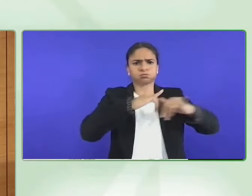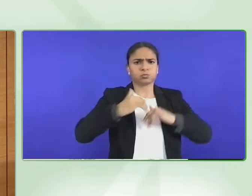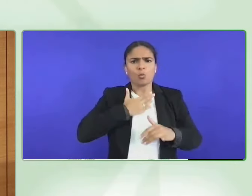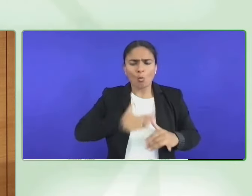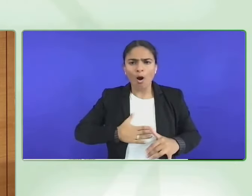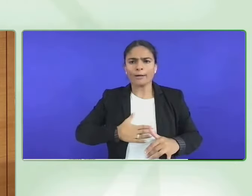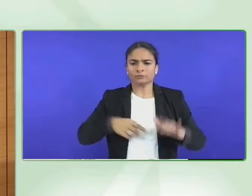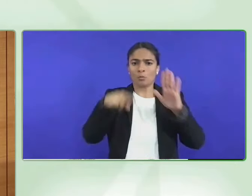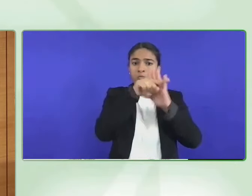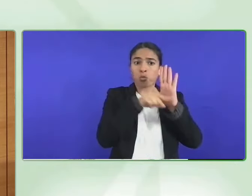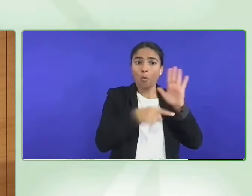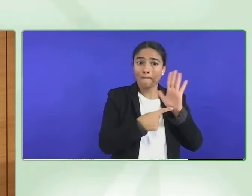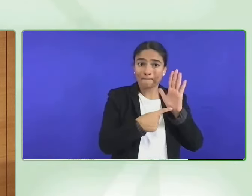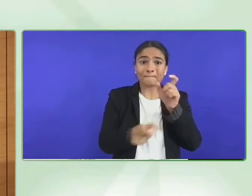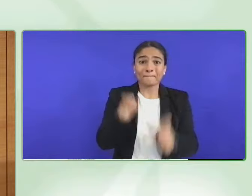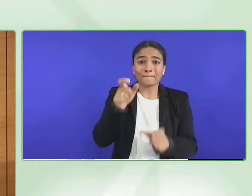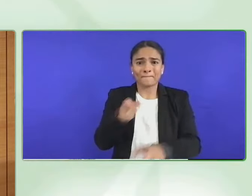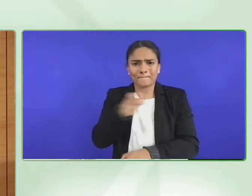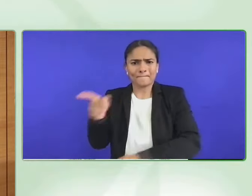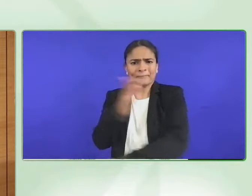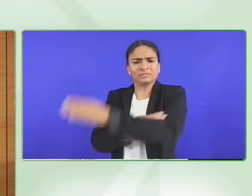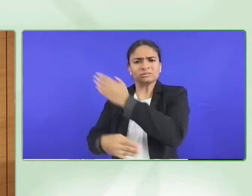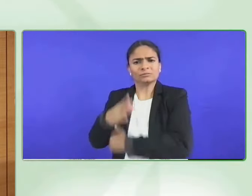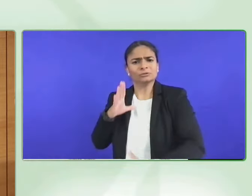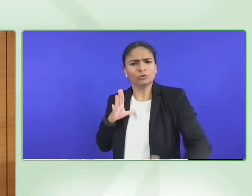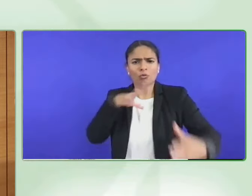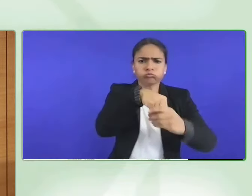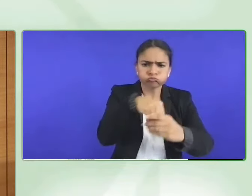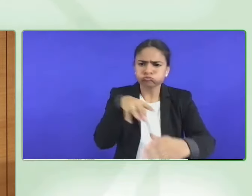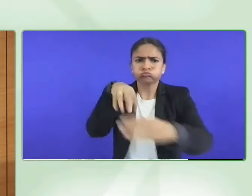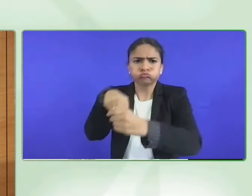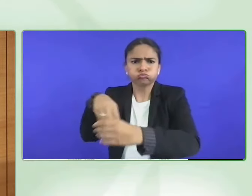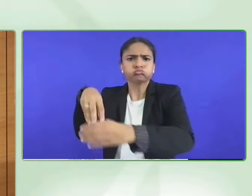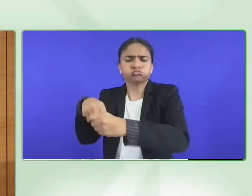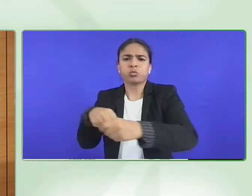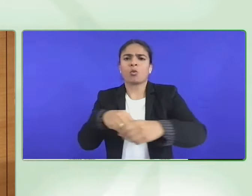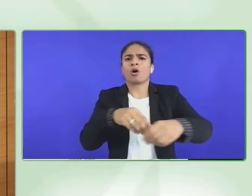The consideration means we don't have inclusion.